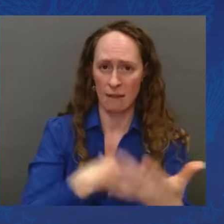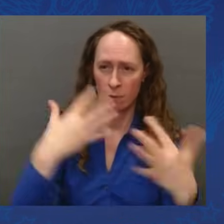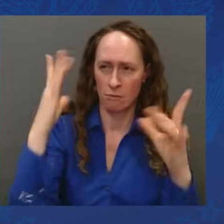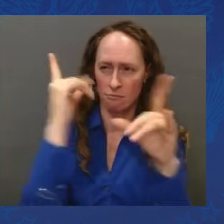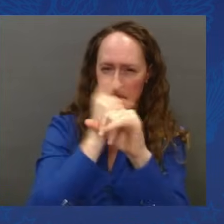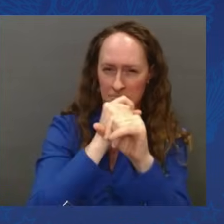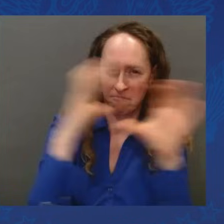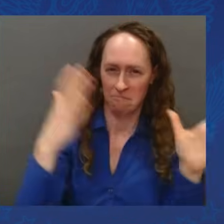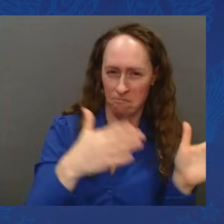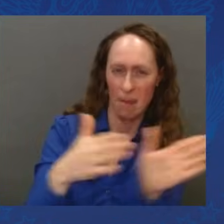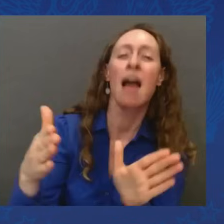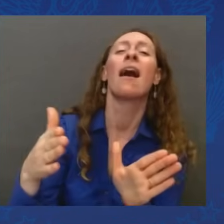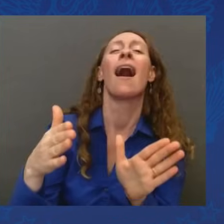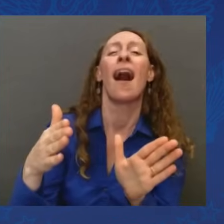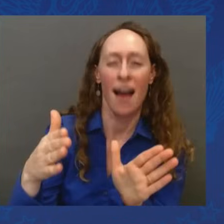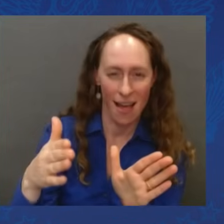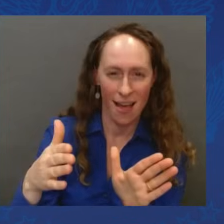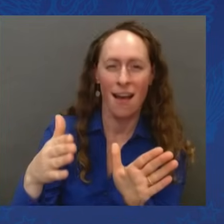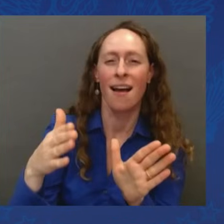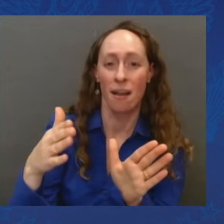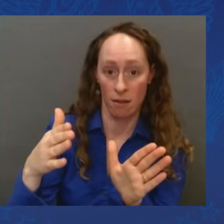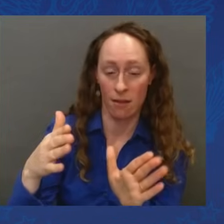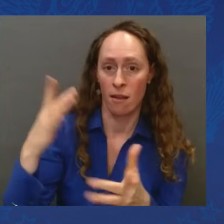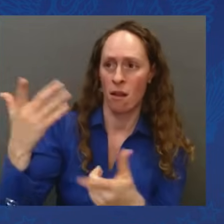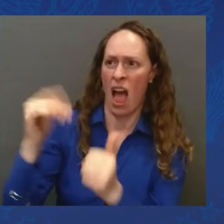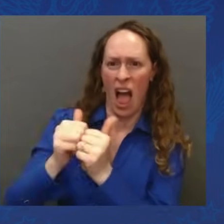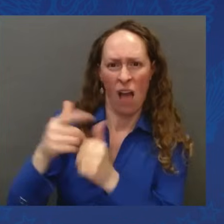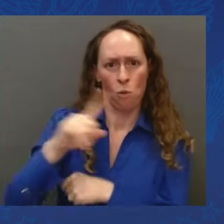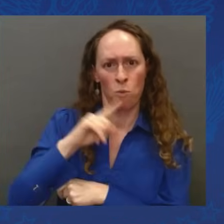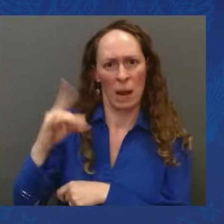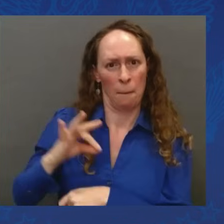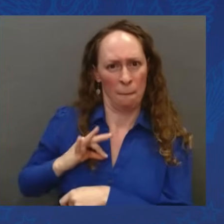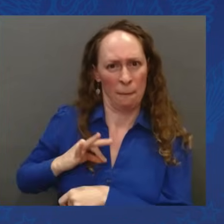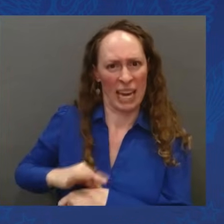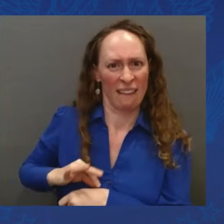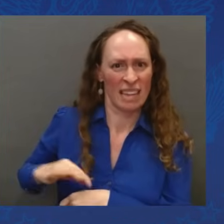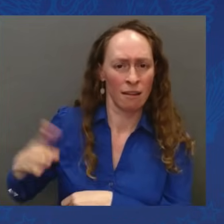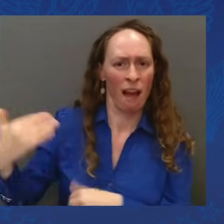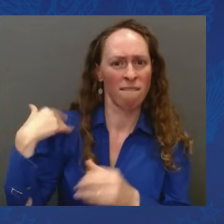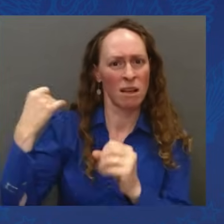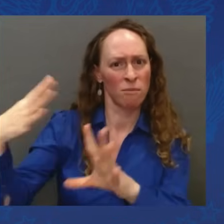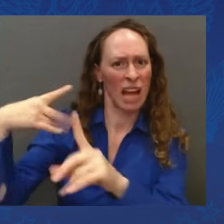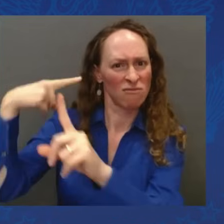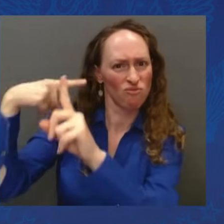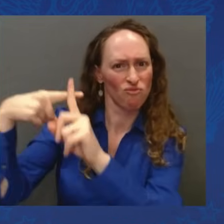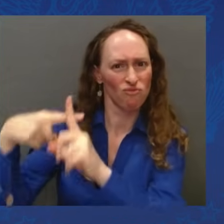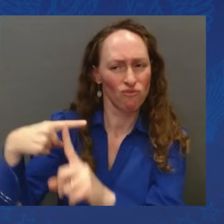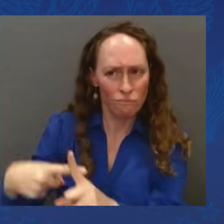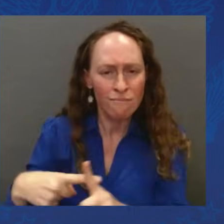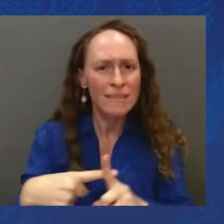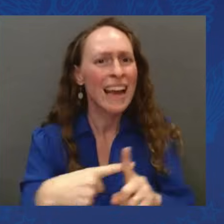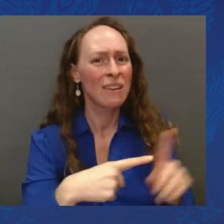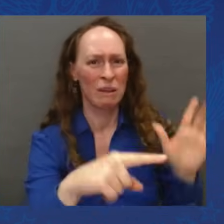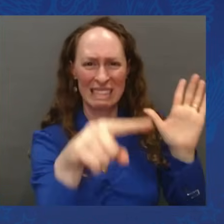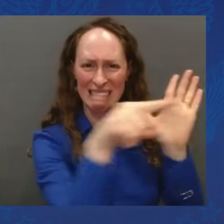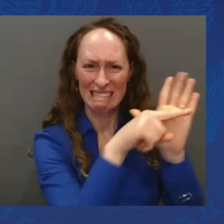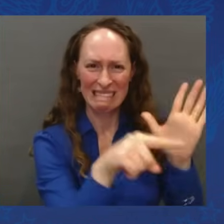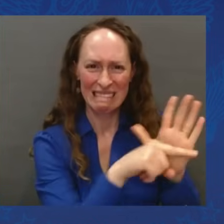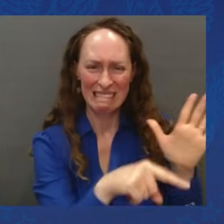Moreover, there are evidence of cases that -- that I've made all along: The United States will continue